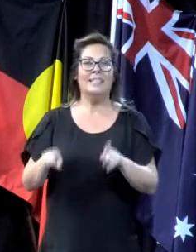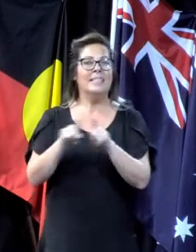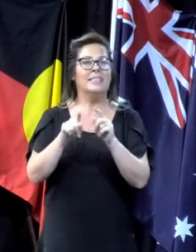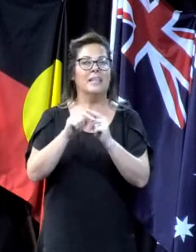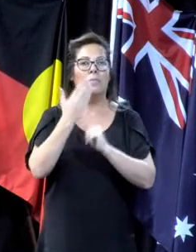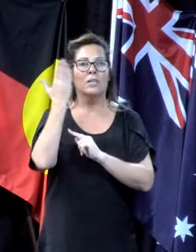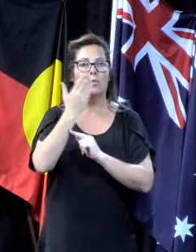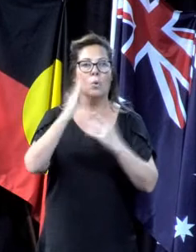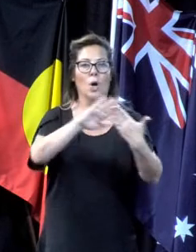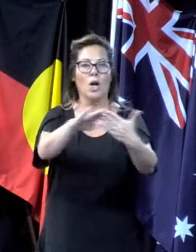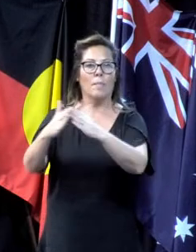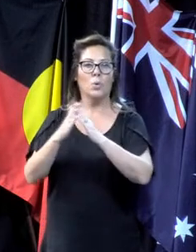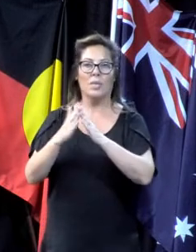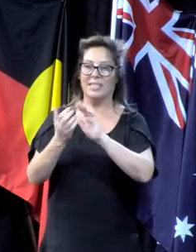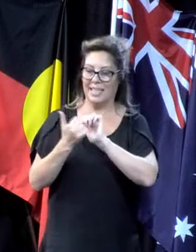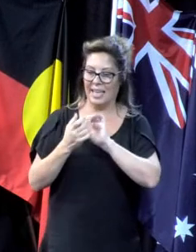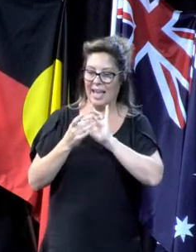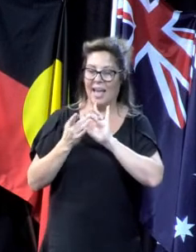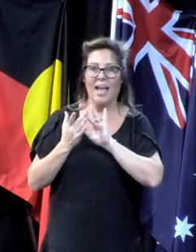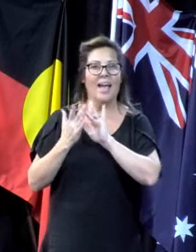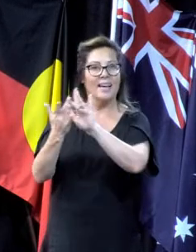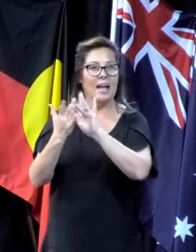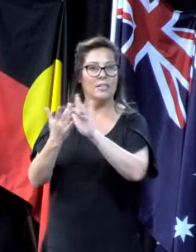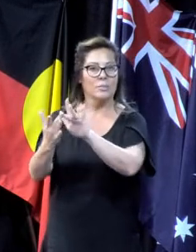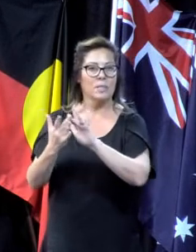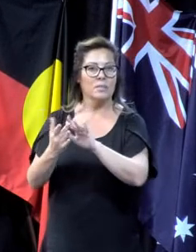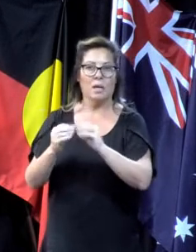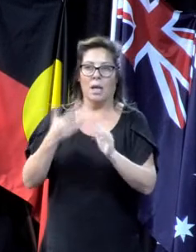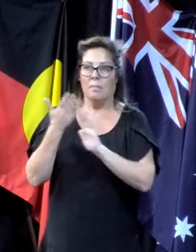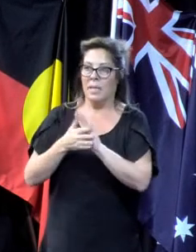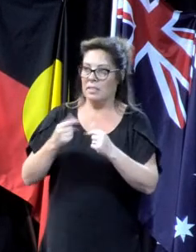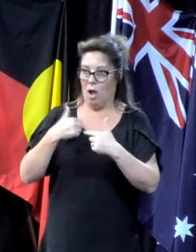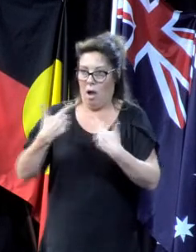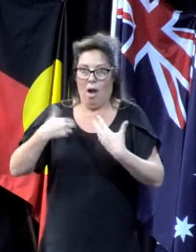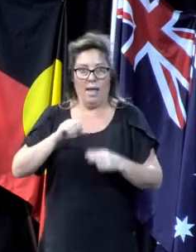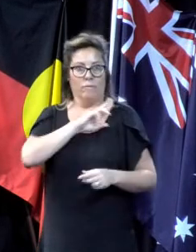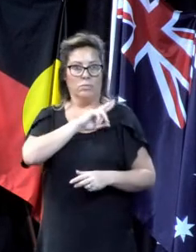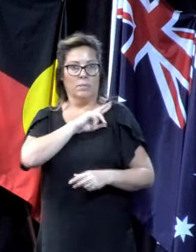obligation to keep the school informed about how we run, what we do. We’re a public organisation.